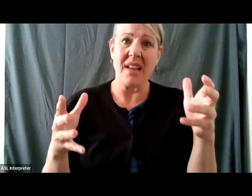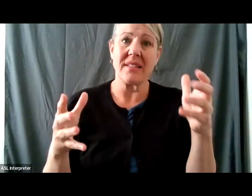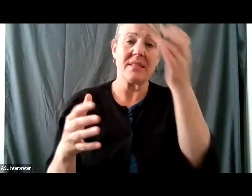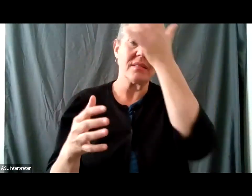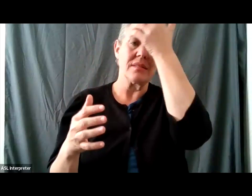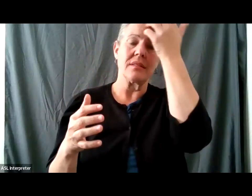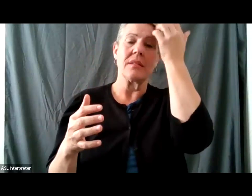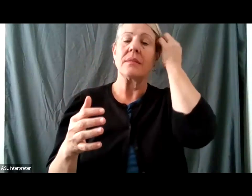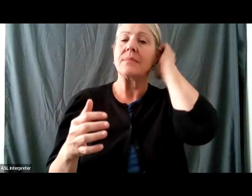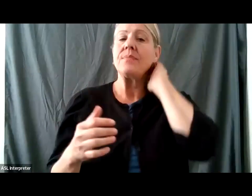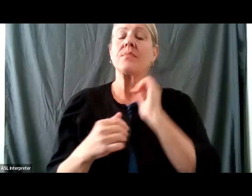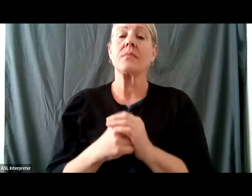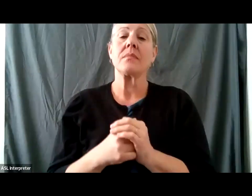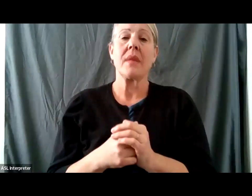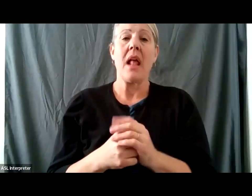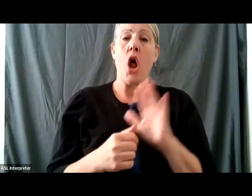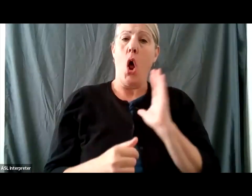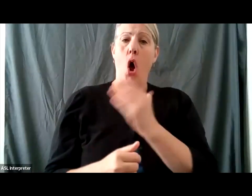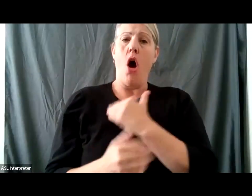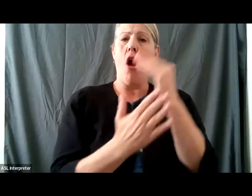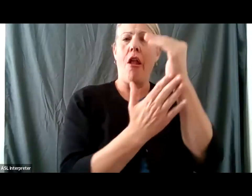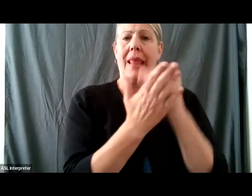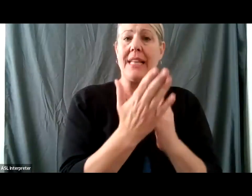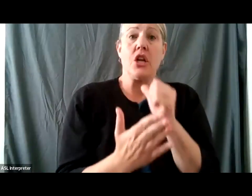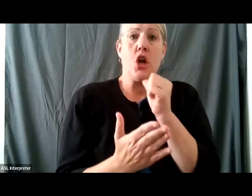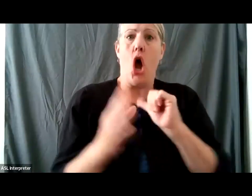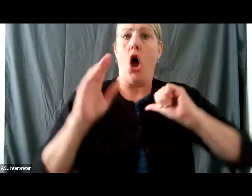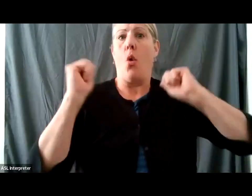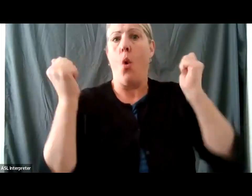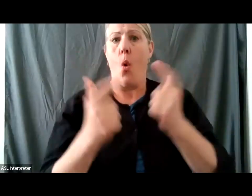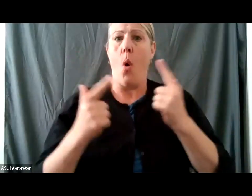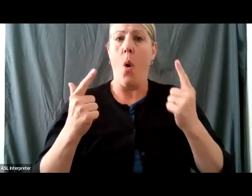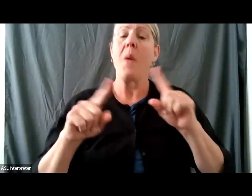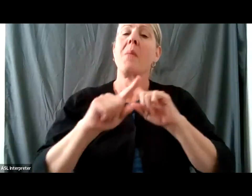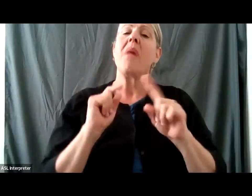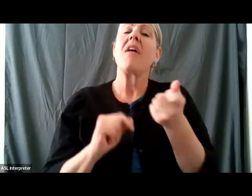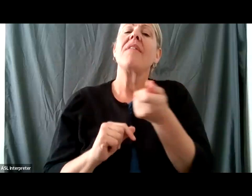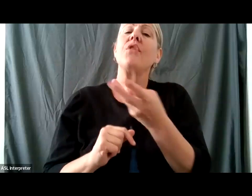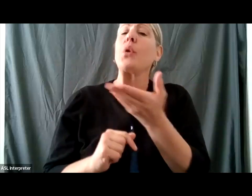It's not an exhaustive list but it's a few things that will not be allowed under this